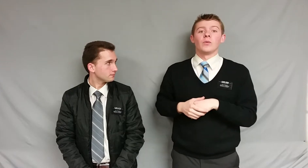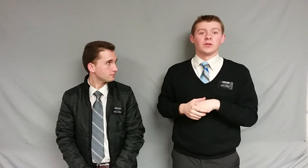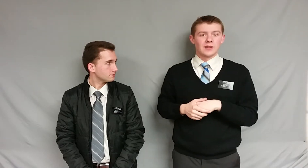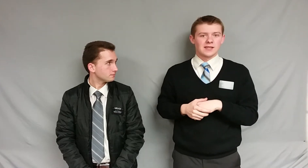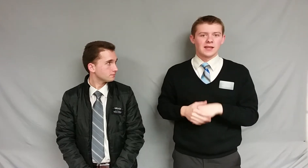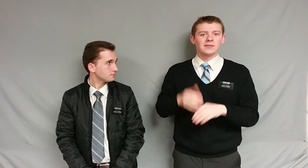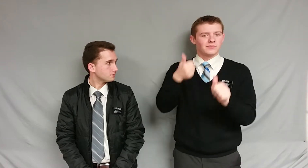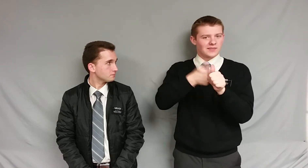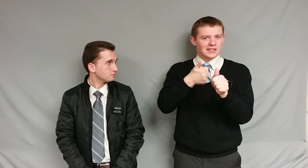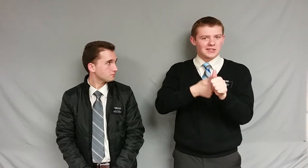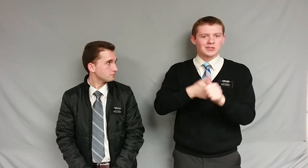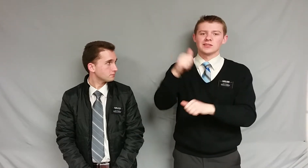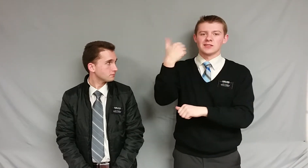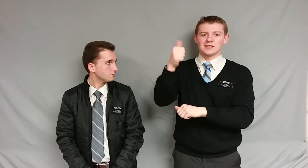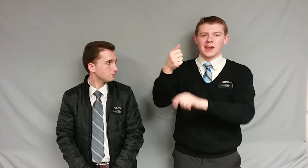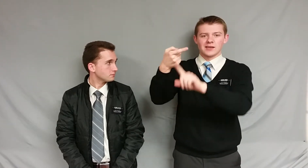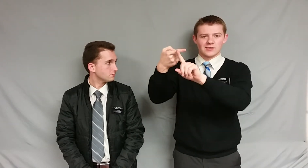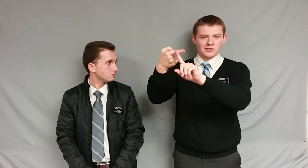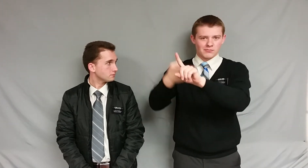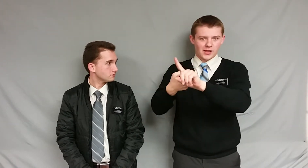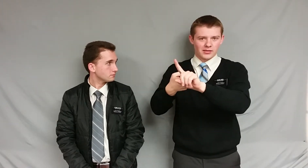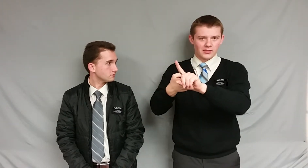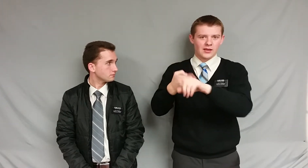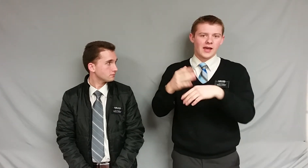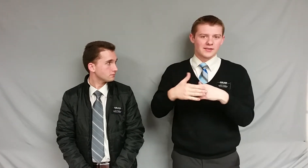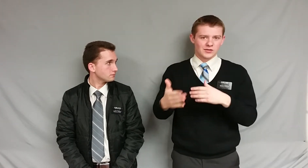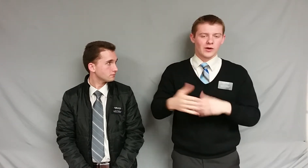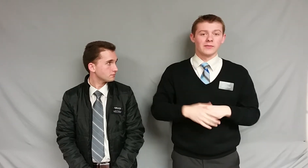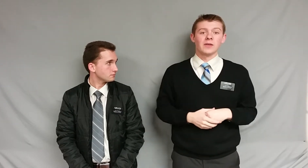When you hit ten - EACH TEN MONTH and so on.